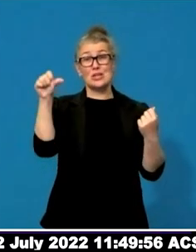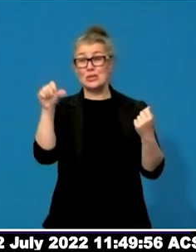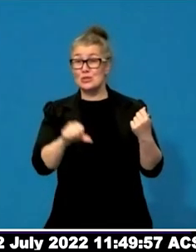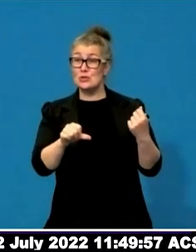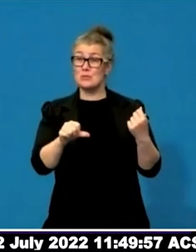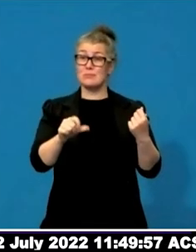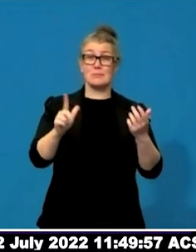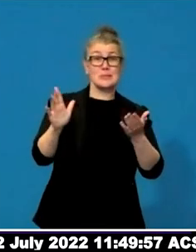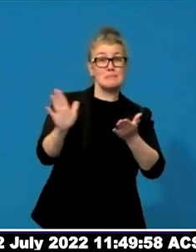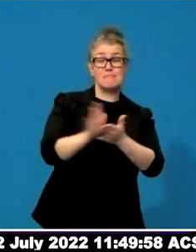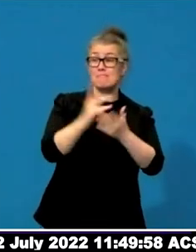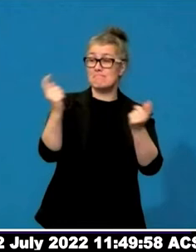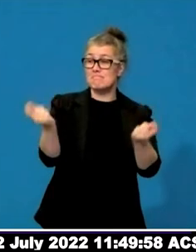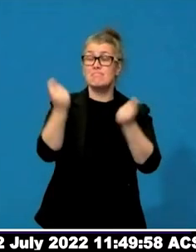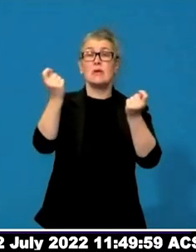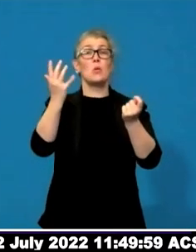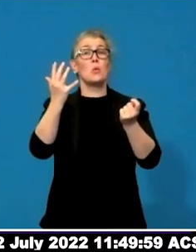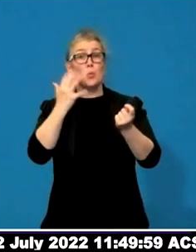when things are going well.